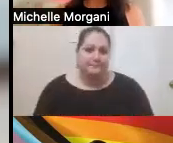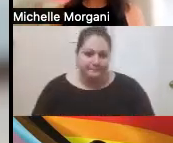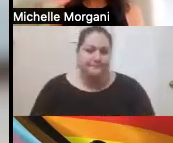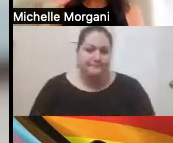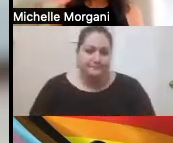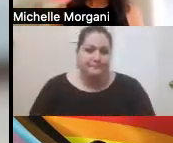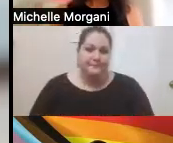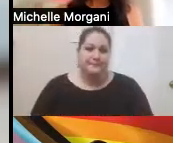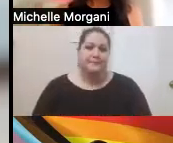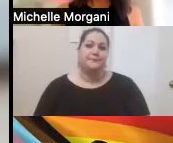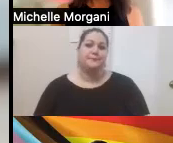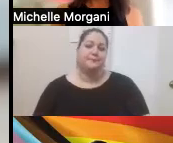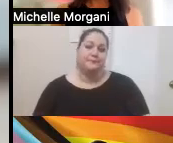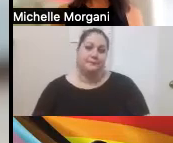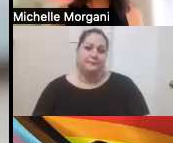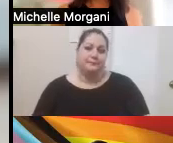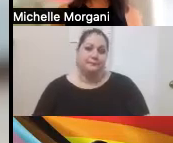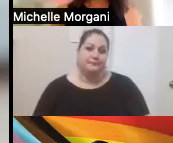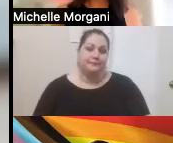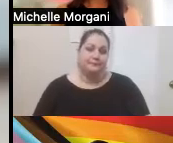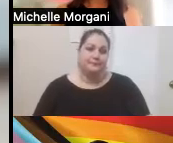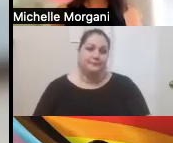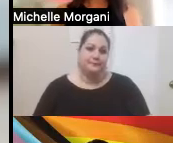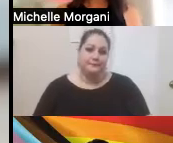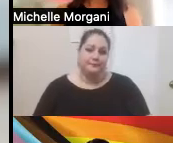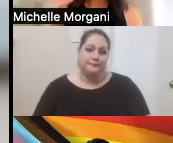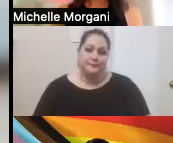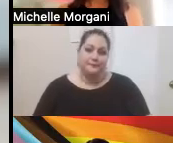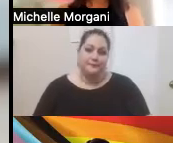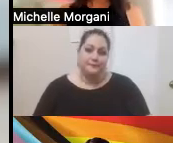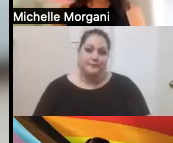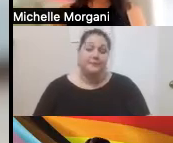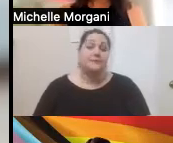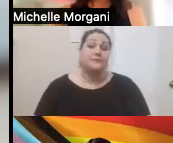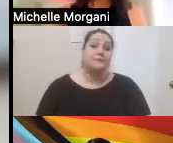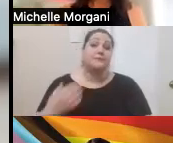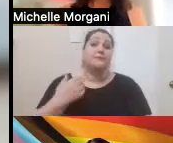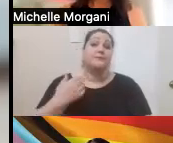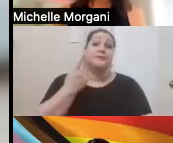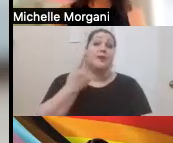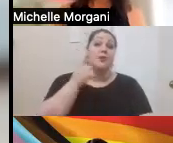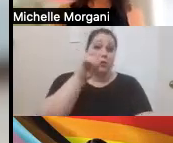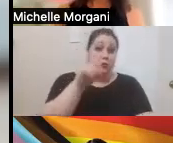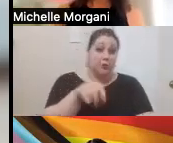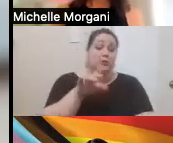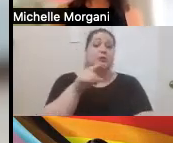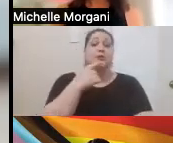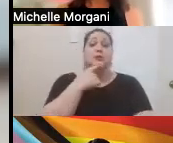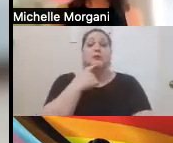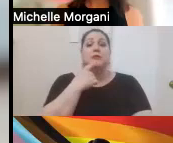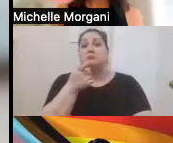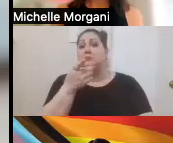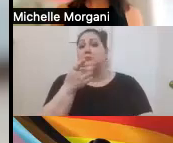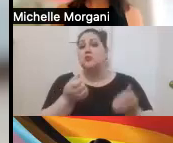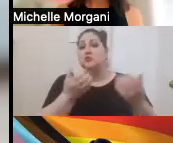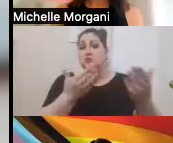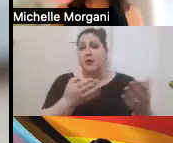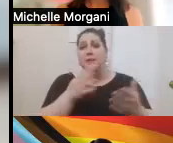And along the same vein, there's a question that says what would you recommend for students who are getting comfortable with tech and that timeline,